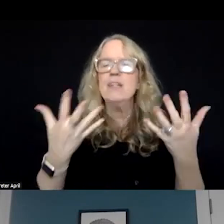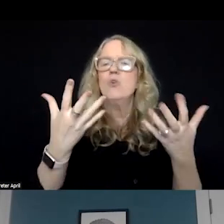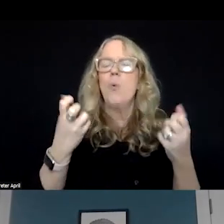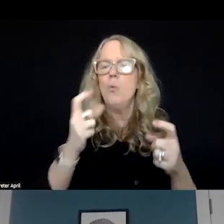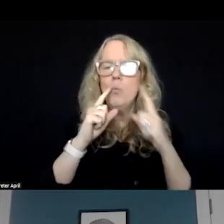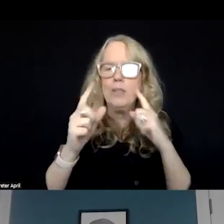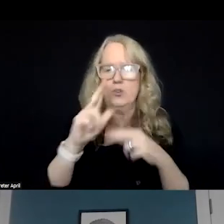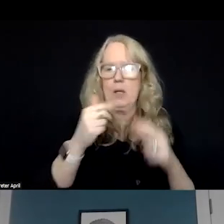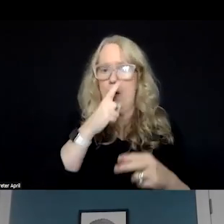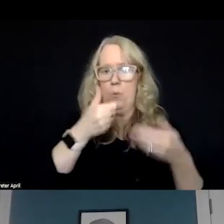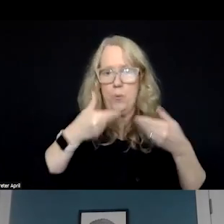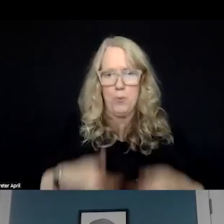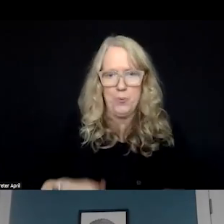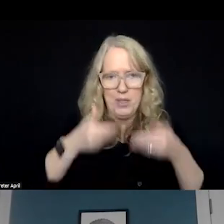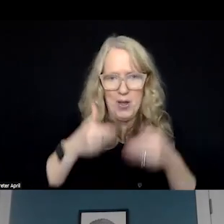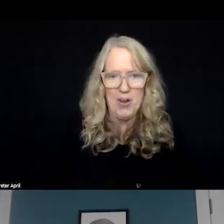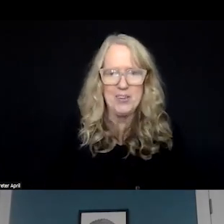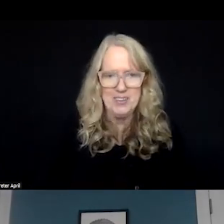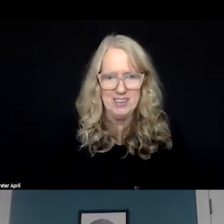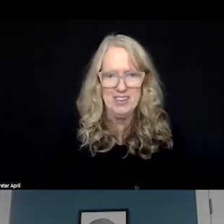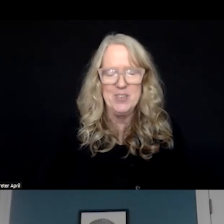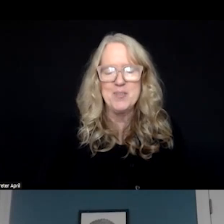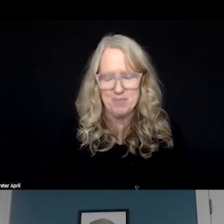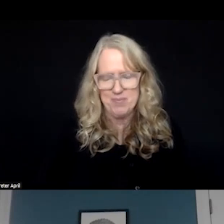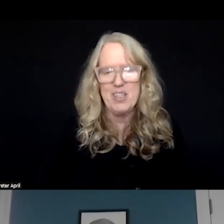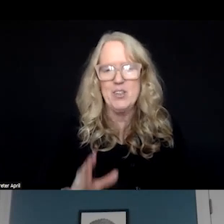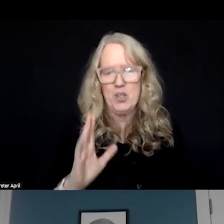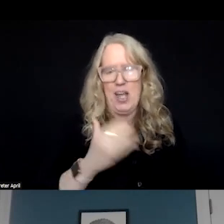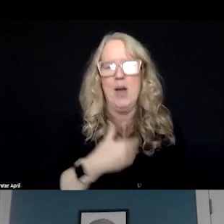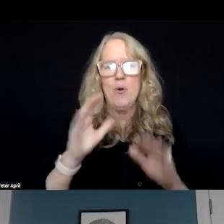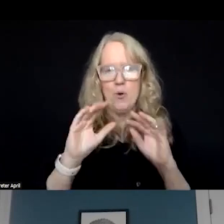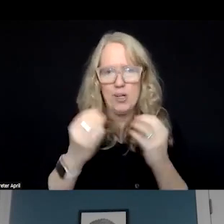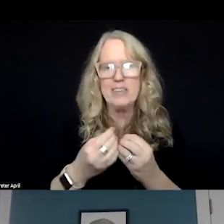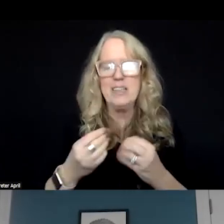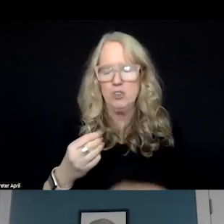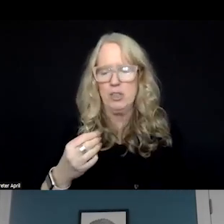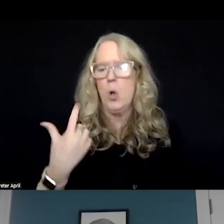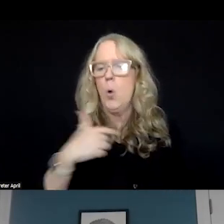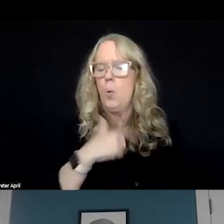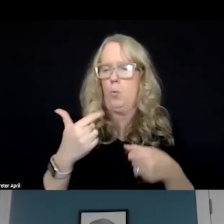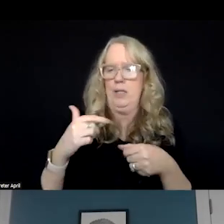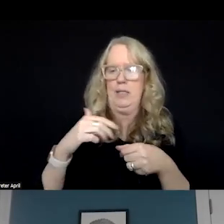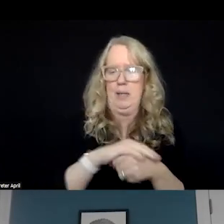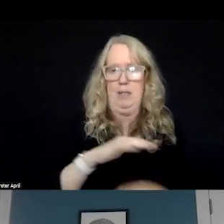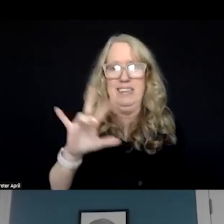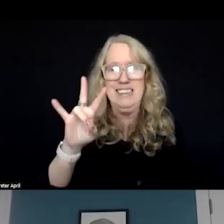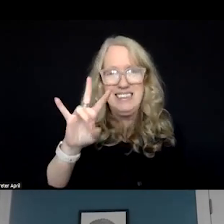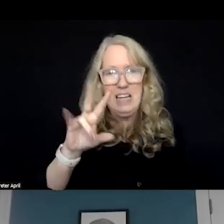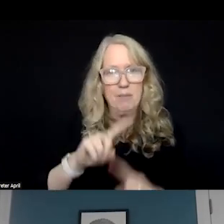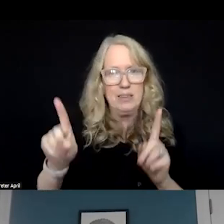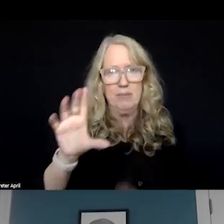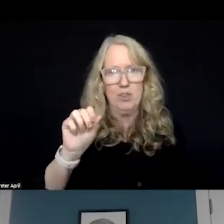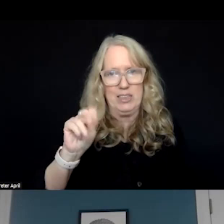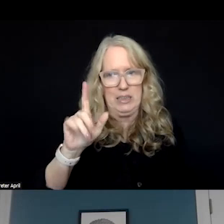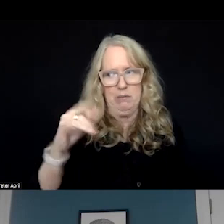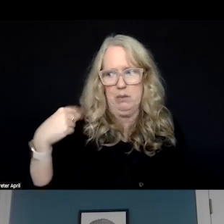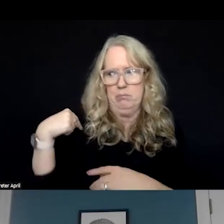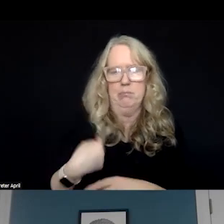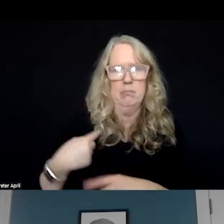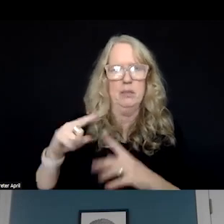WHO WE ARE. WE ARE A MANAGE CARE ORGANIZATION . WE COVER 07 COUNTY AS OF FEBRUARY 1ST.